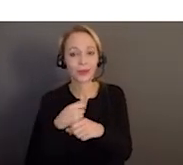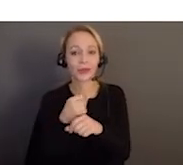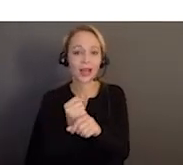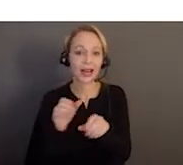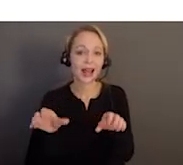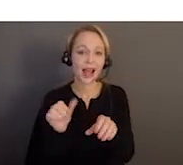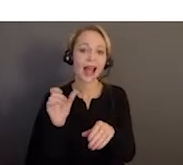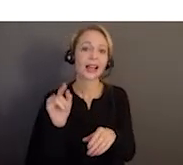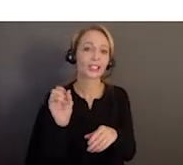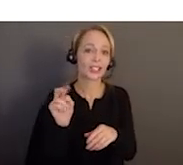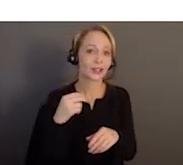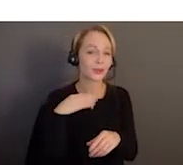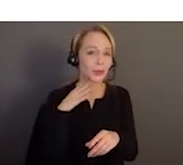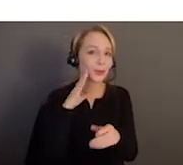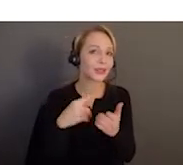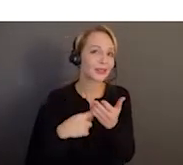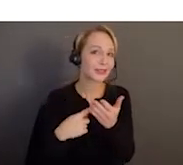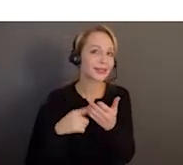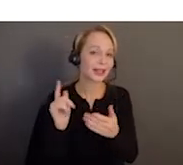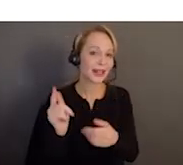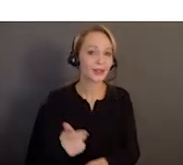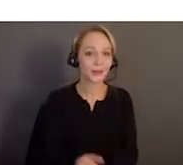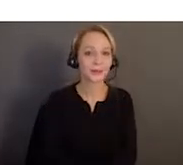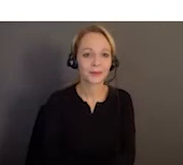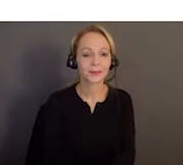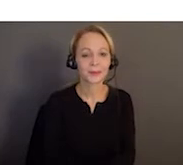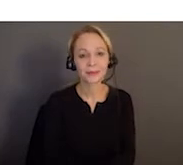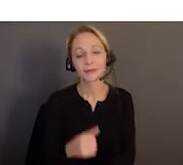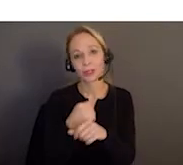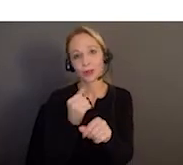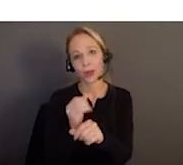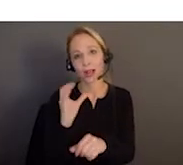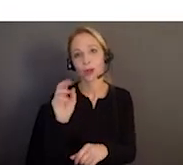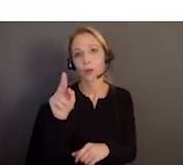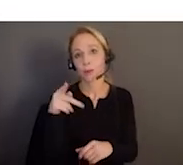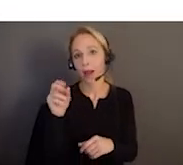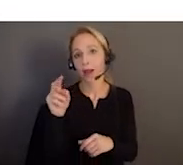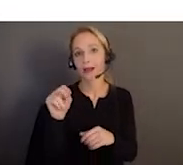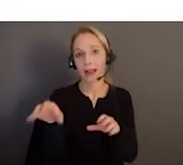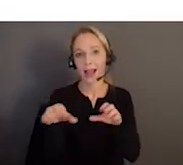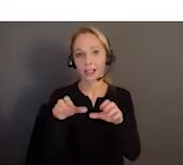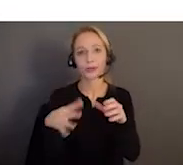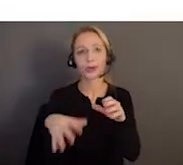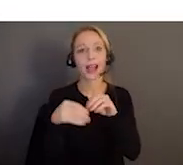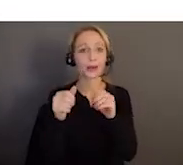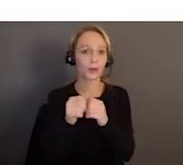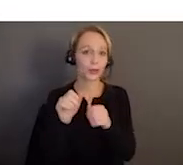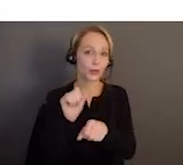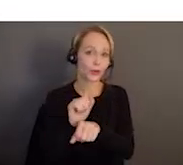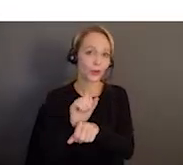WHICH WE WILL DISCUSS LATER. CREATE A COUPON ACTION HAS BEEN CREATED TO THE WORK FLOW.